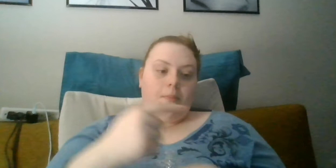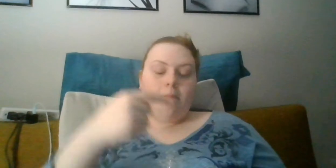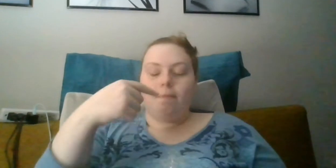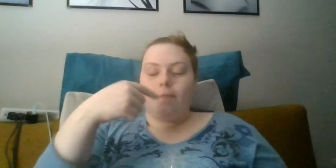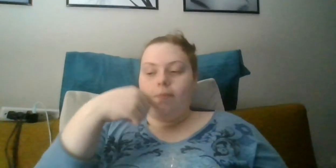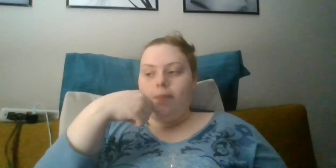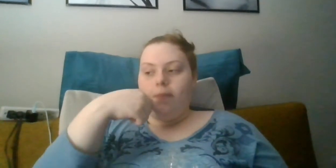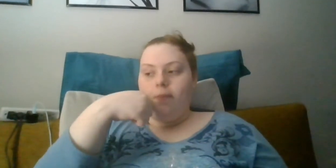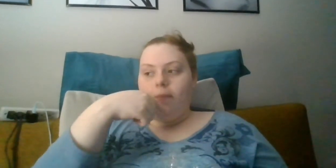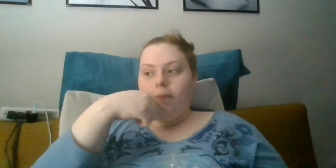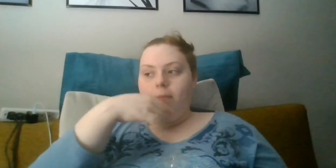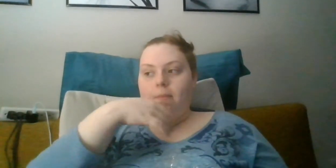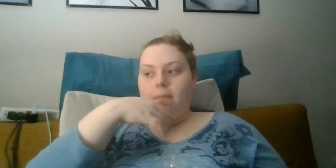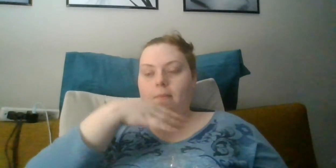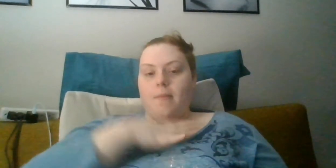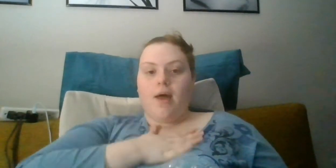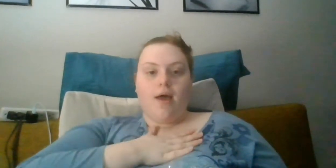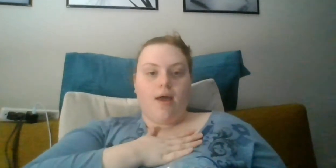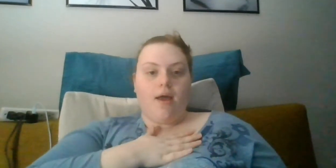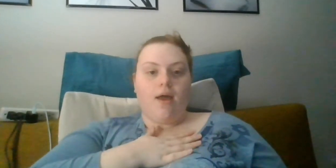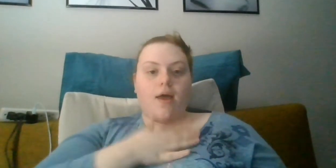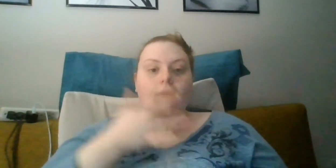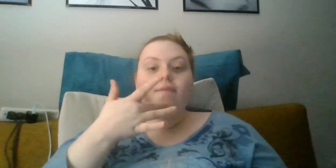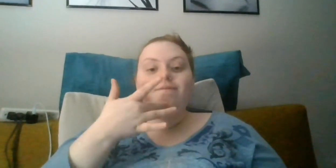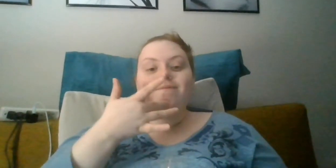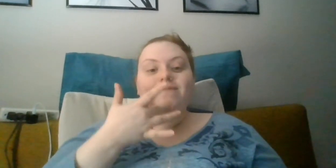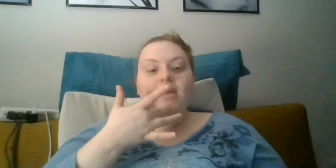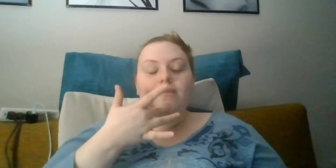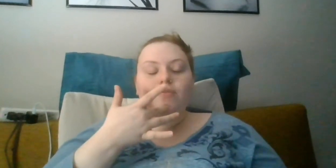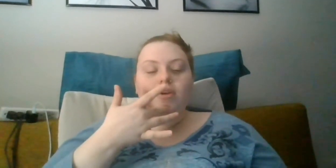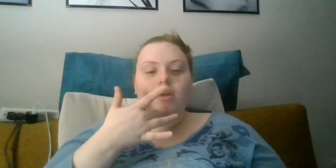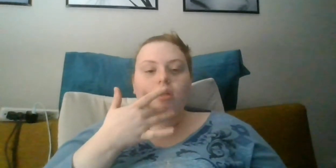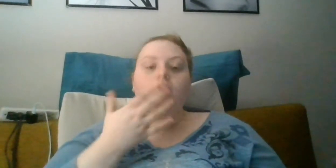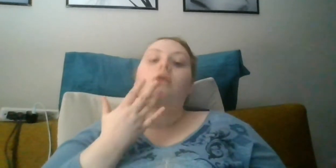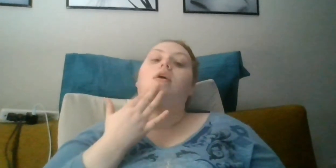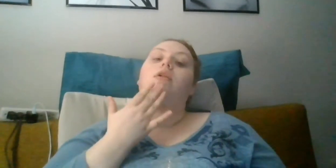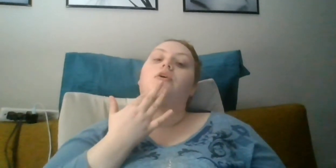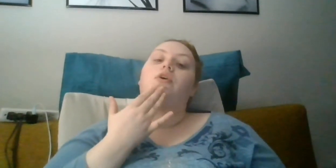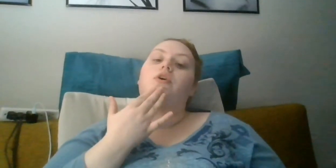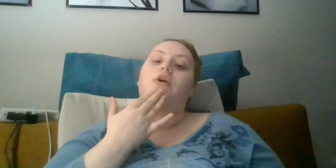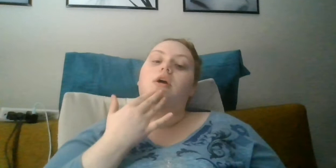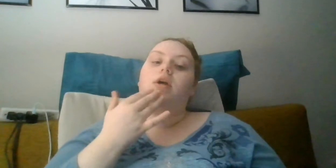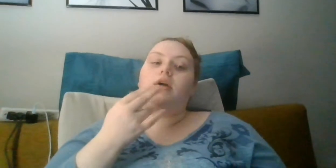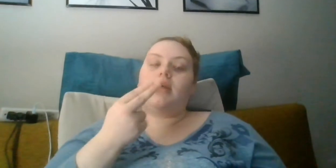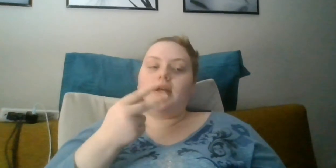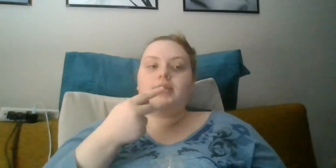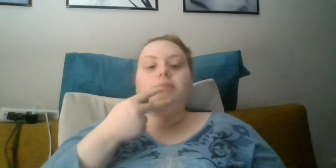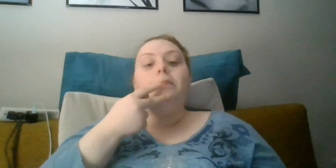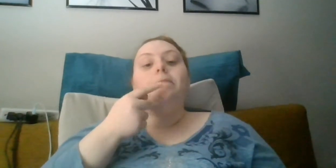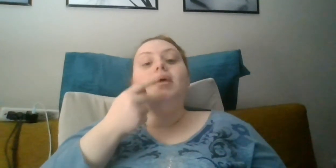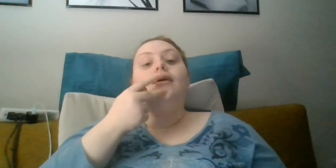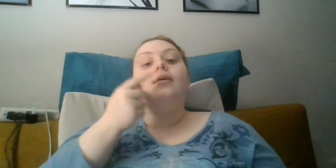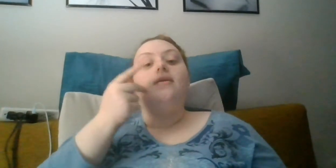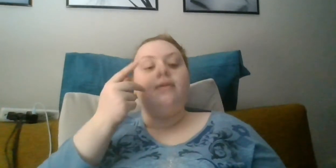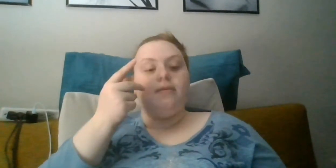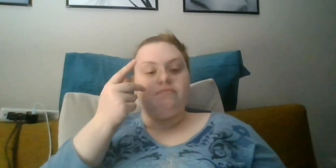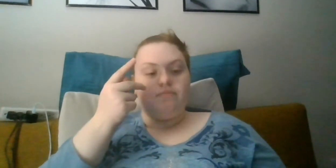my favorite color is pink,